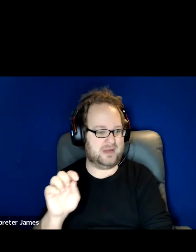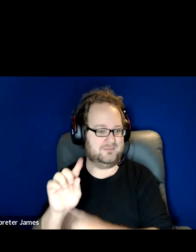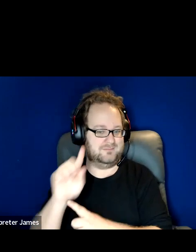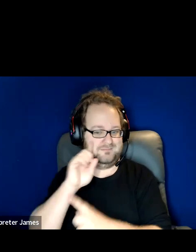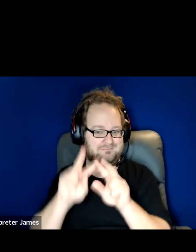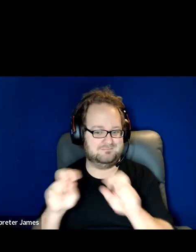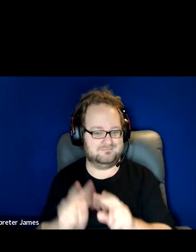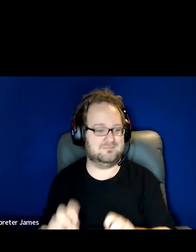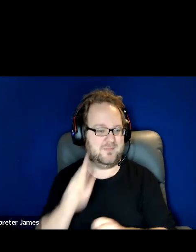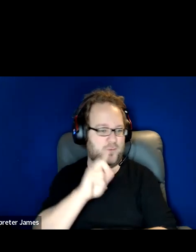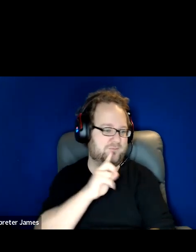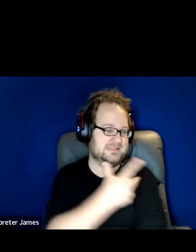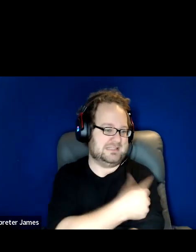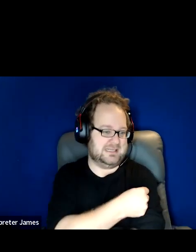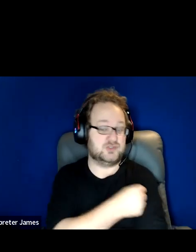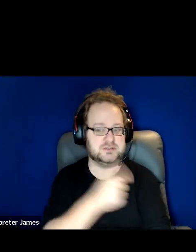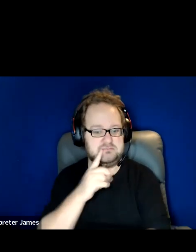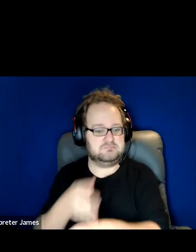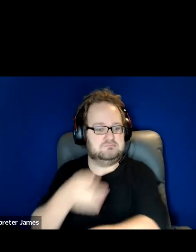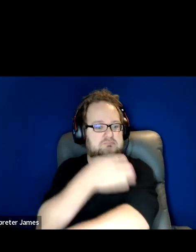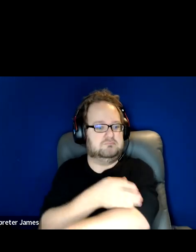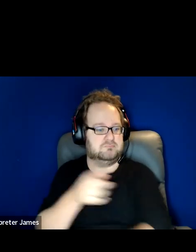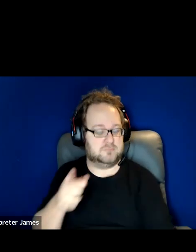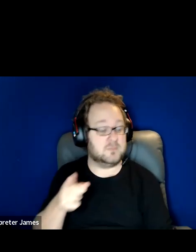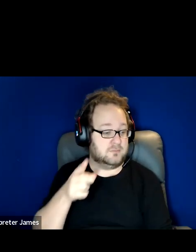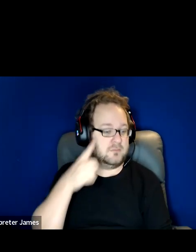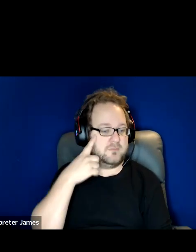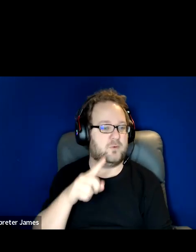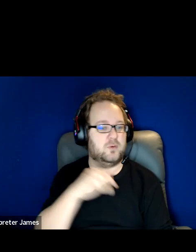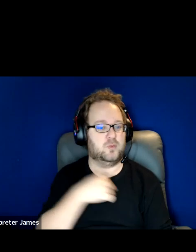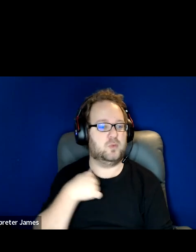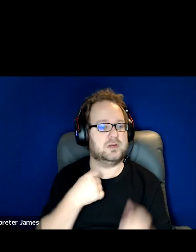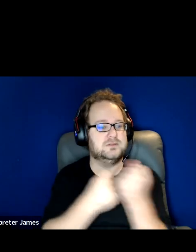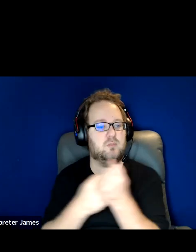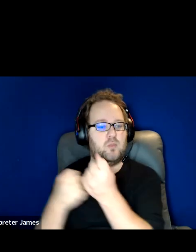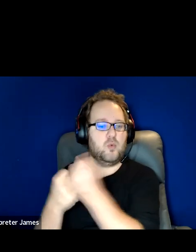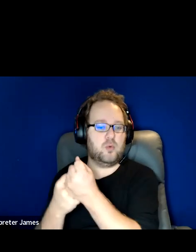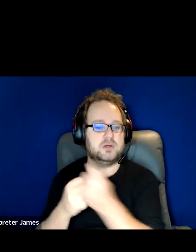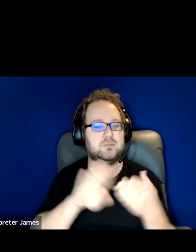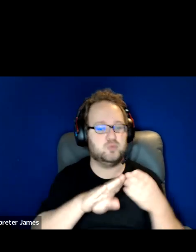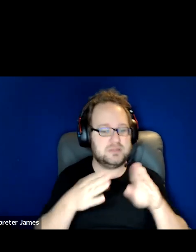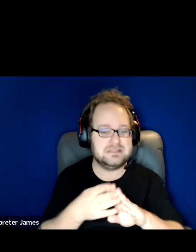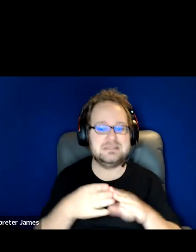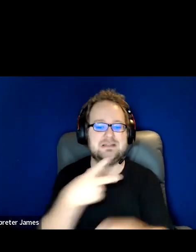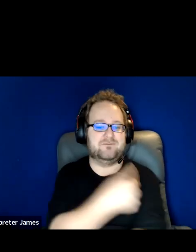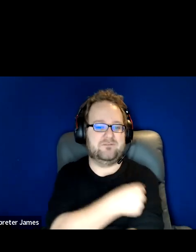partnering for vaccine equity program supports national, state, local and community level partners to prioritize equity